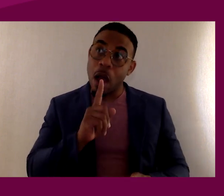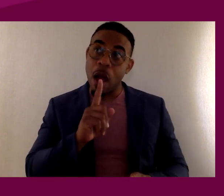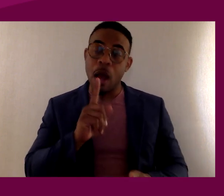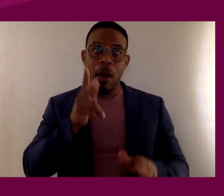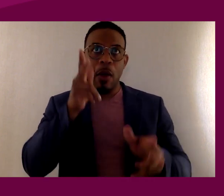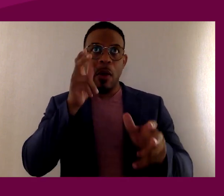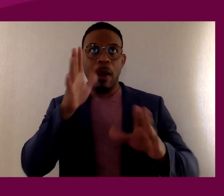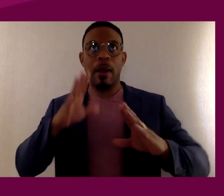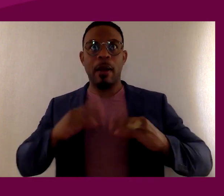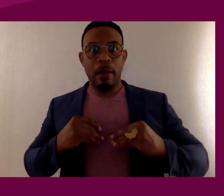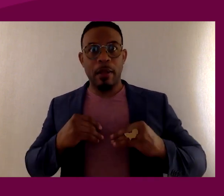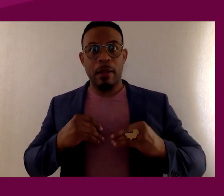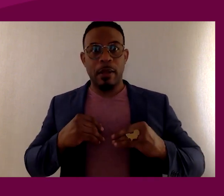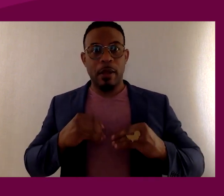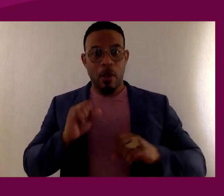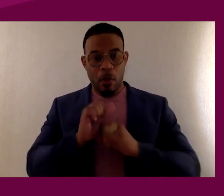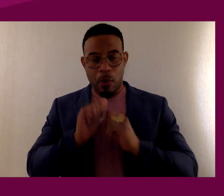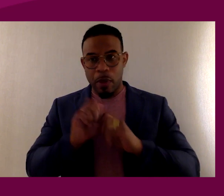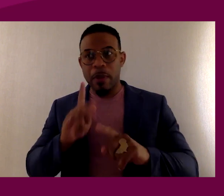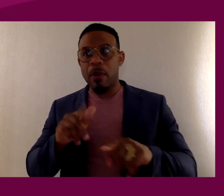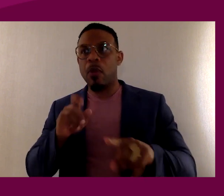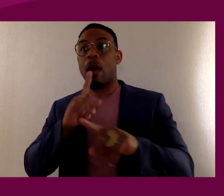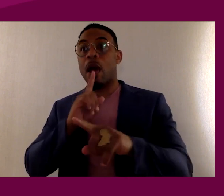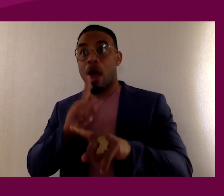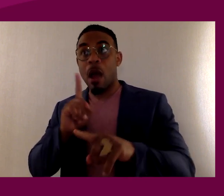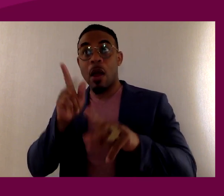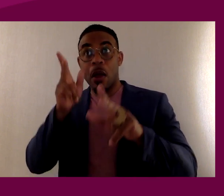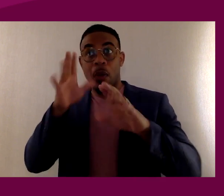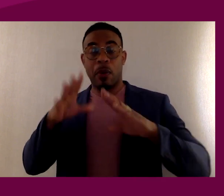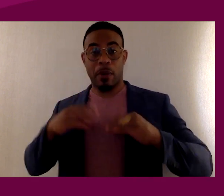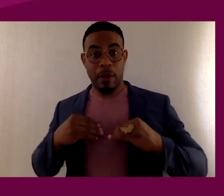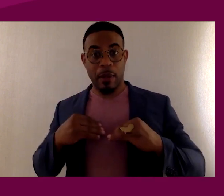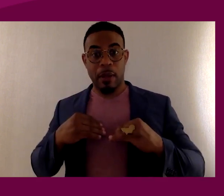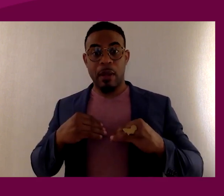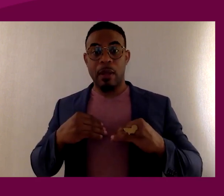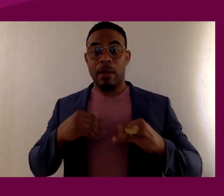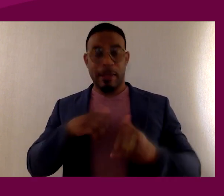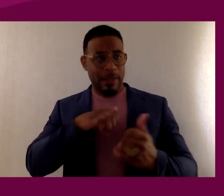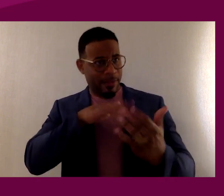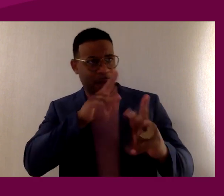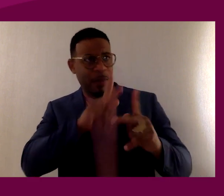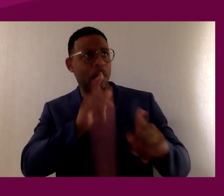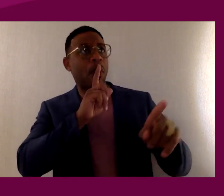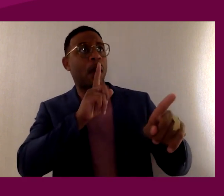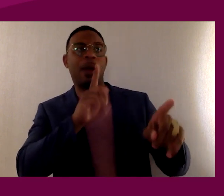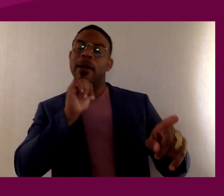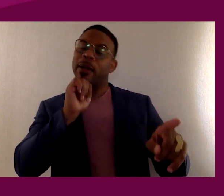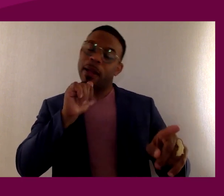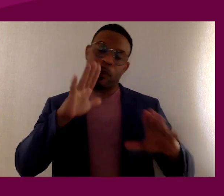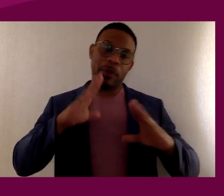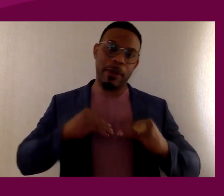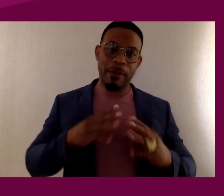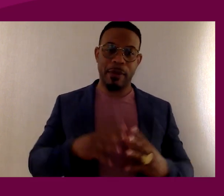There are plenty of people who are receptive. Work with the people who are receptive. Get in the face